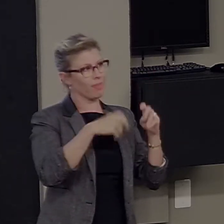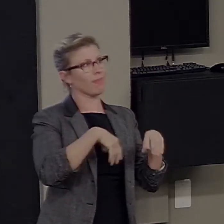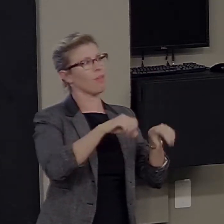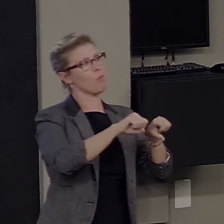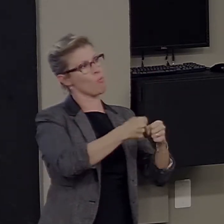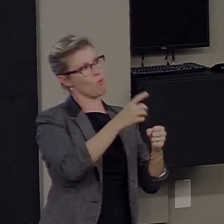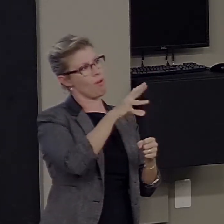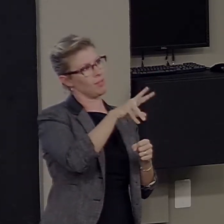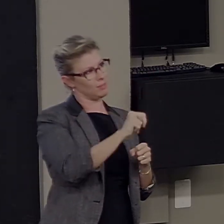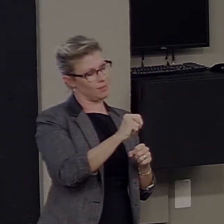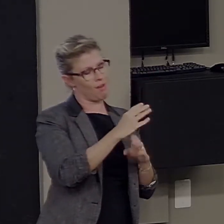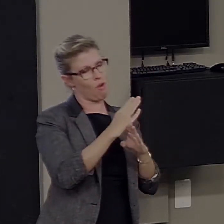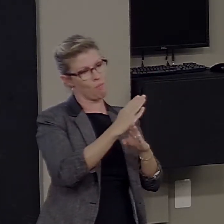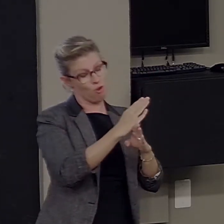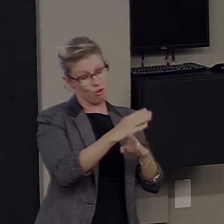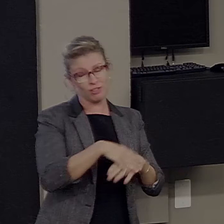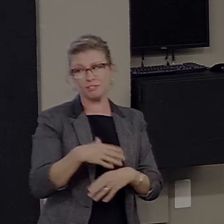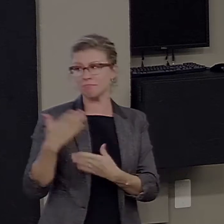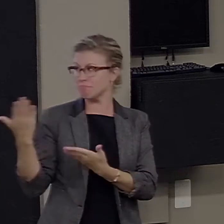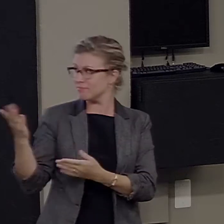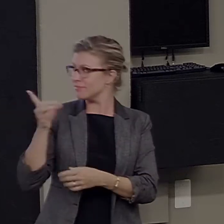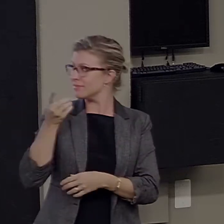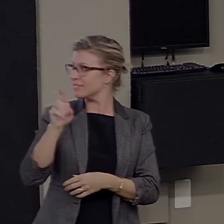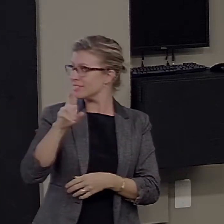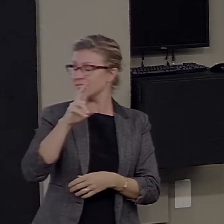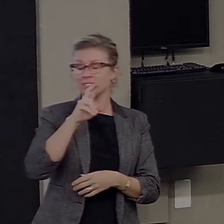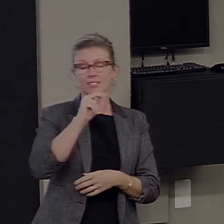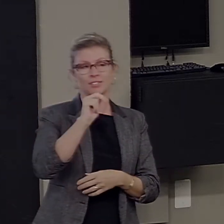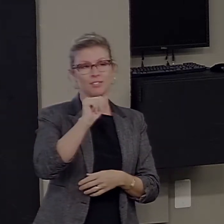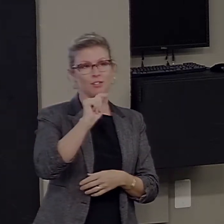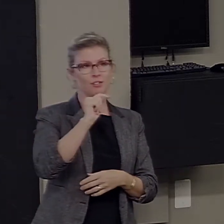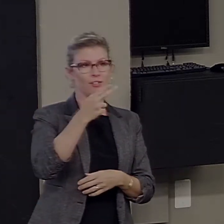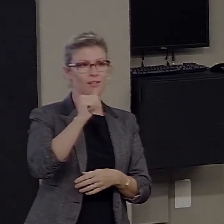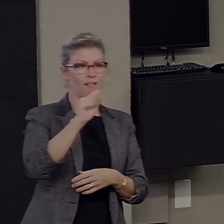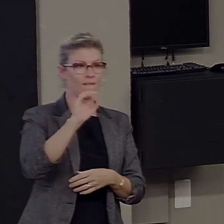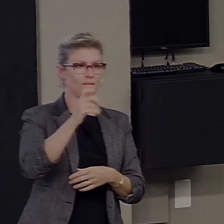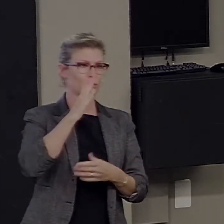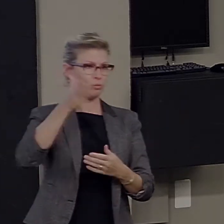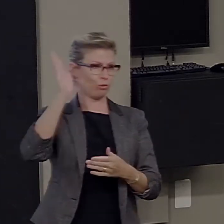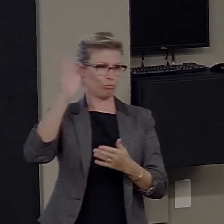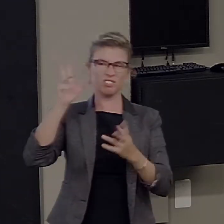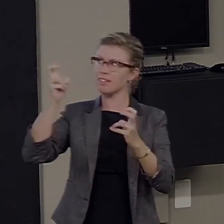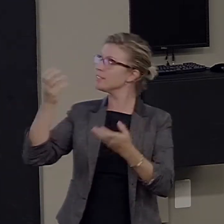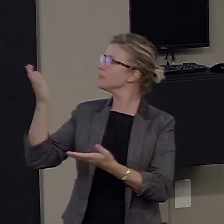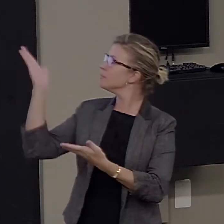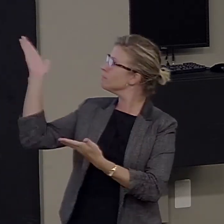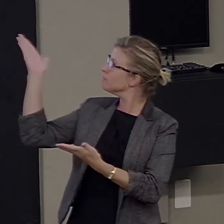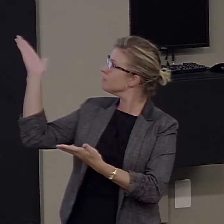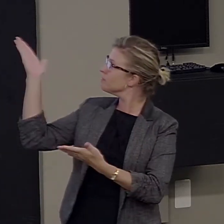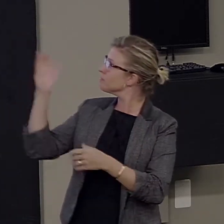Dr. Nathan Fox will present on the effects of deprivation on the developing brain and behavior,